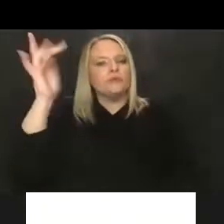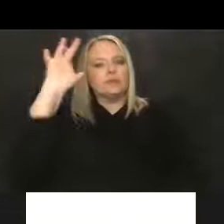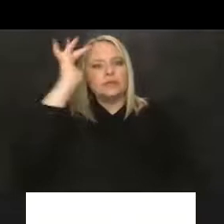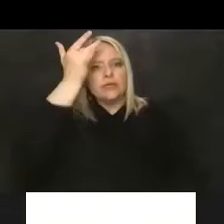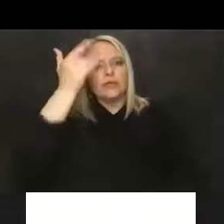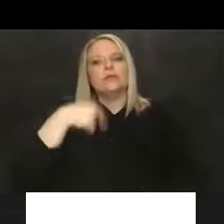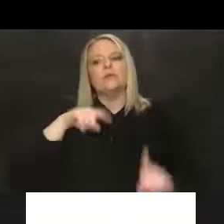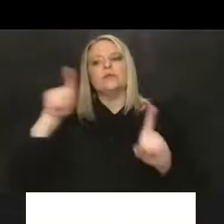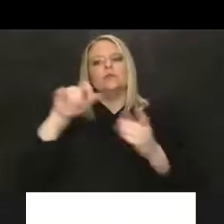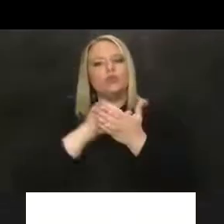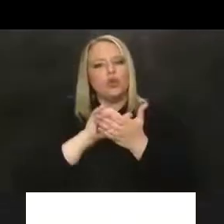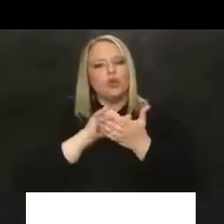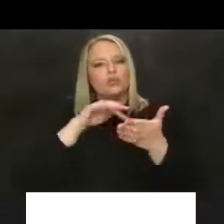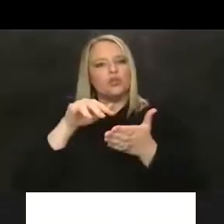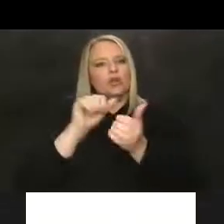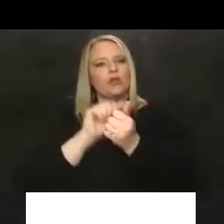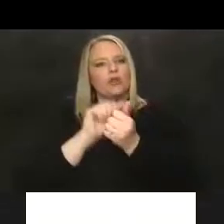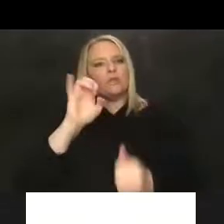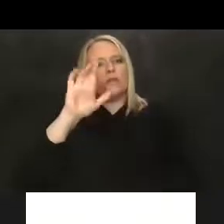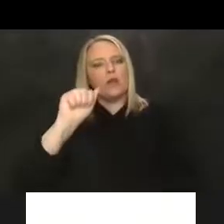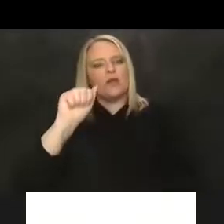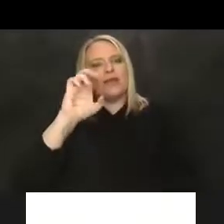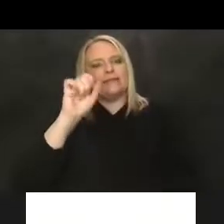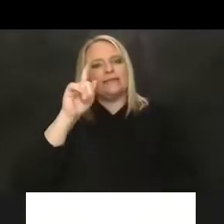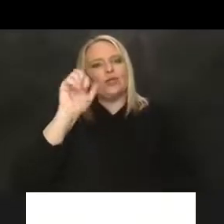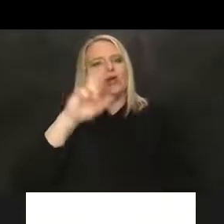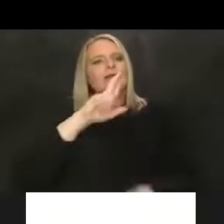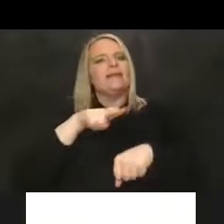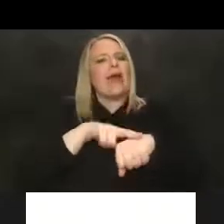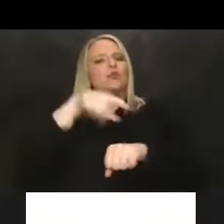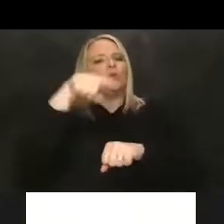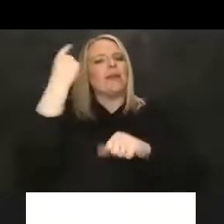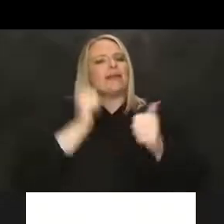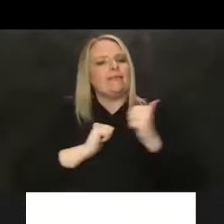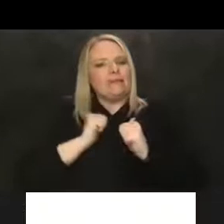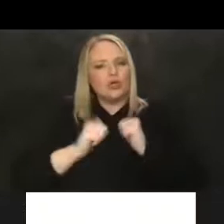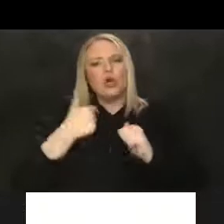I studied with Barbara Ann Teer at National Black Theater, I was there doing this golden age when,